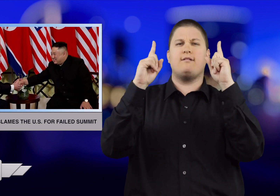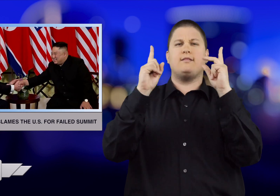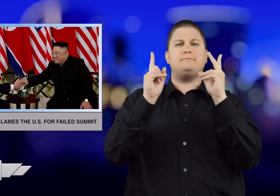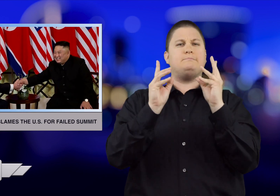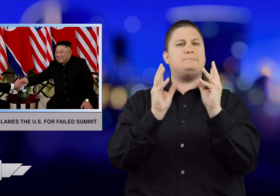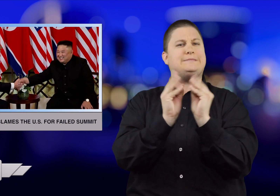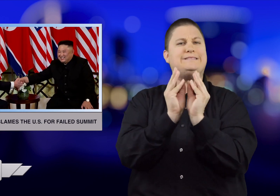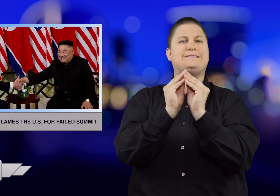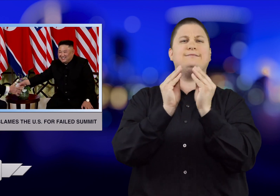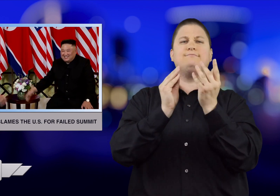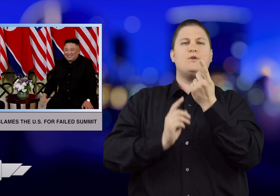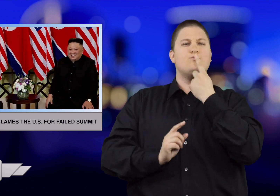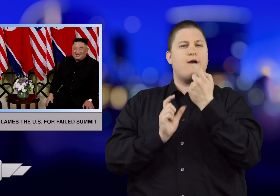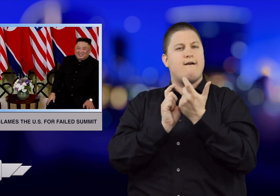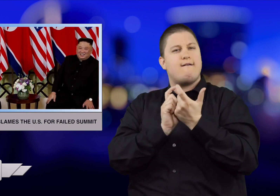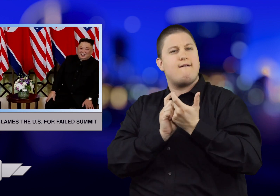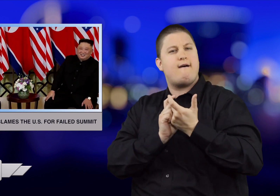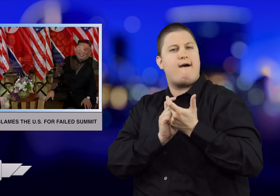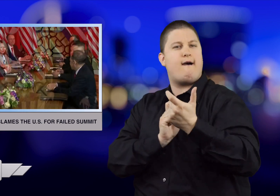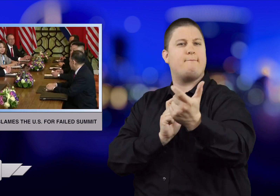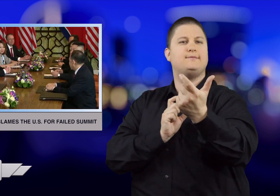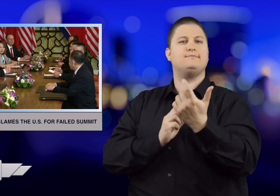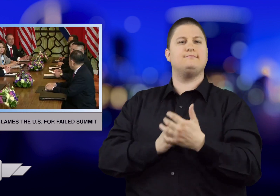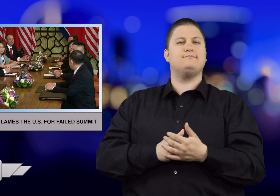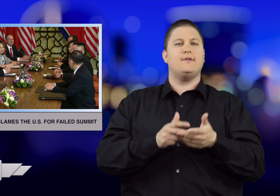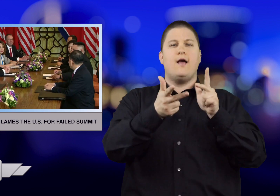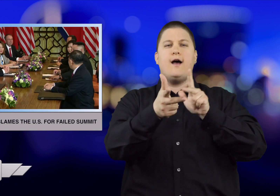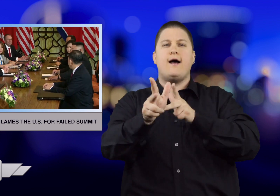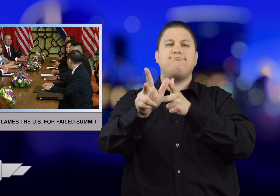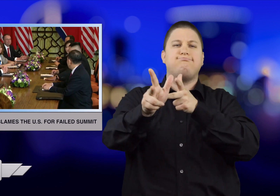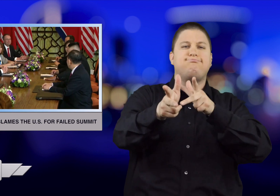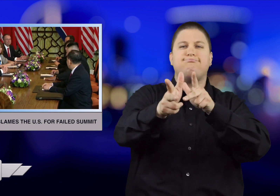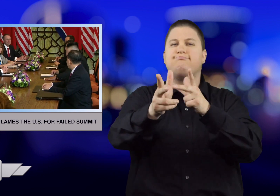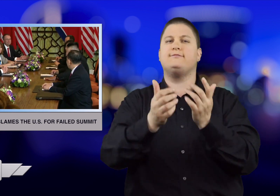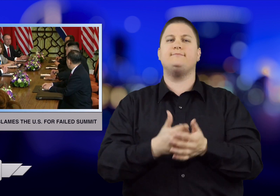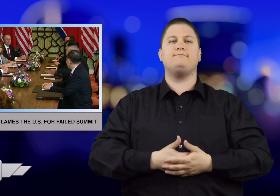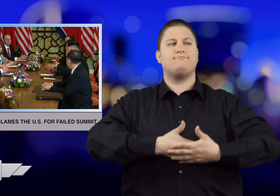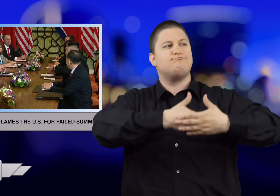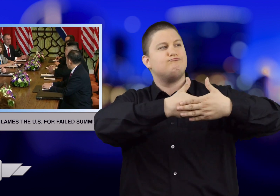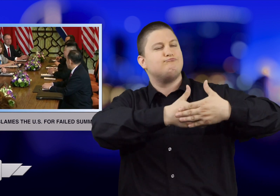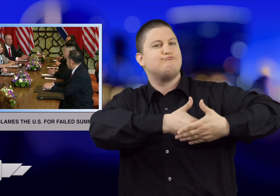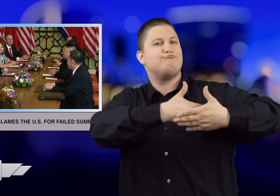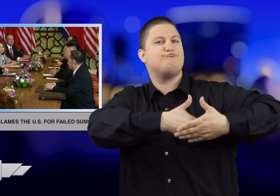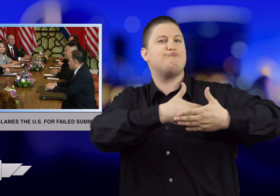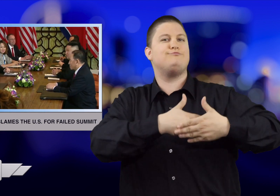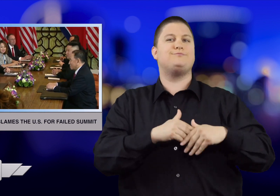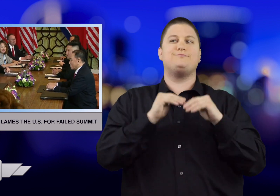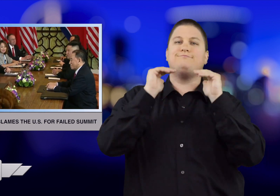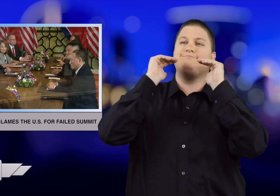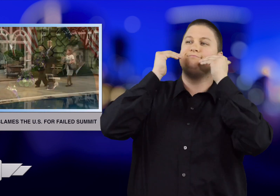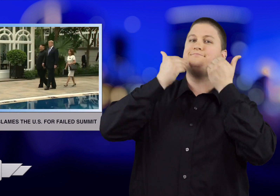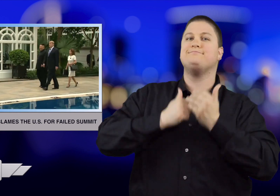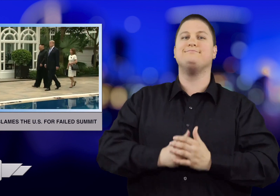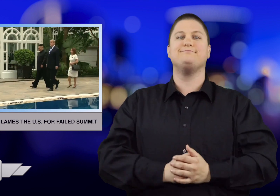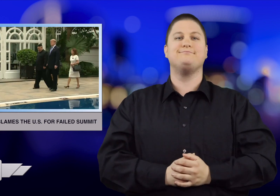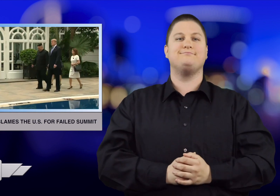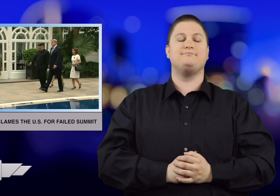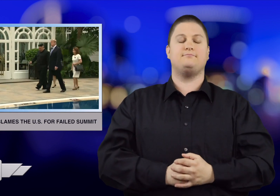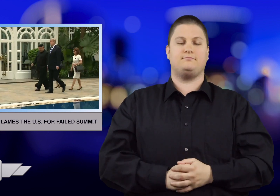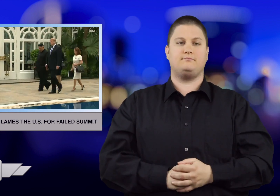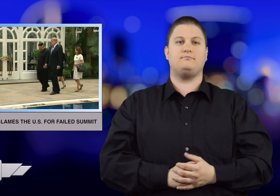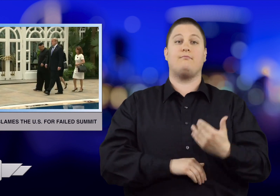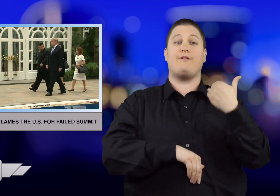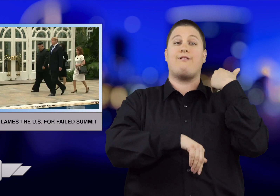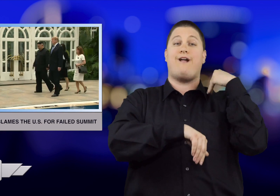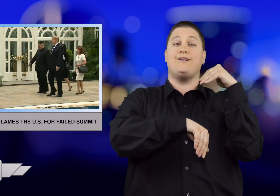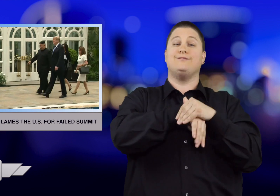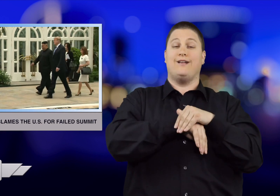triumphant and successful summit, one full of red carpets and motorcades, handshakes and smiles.